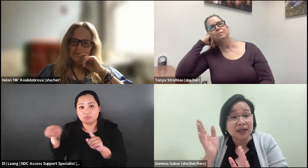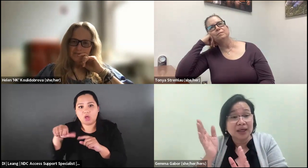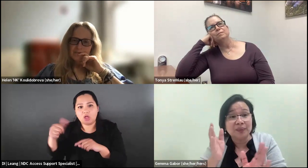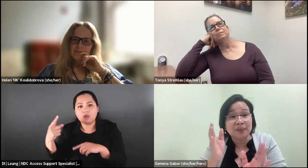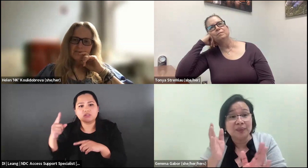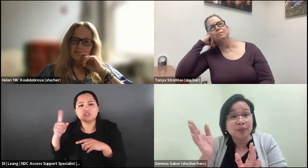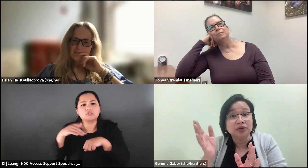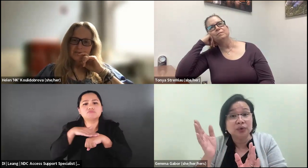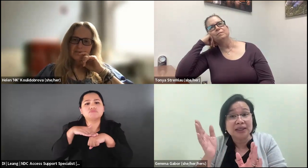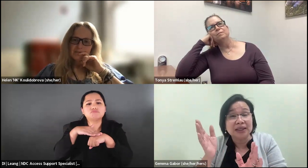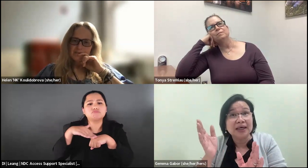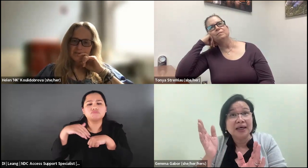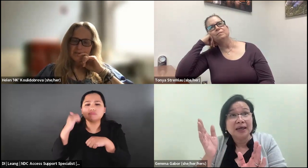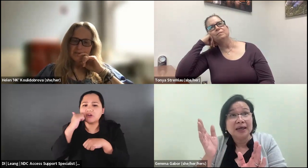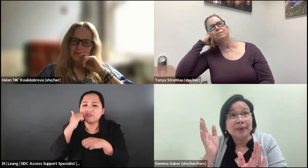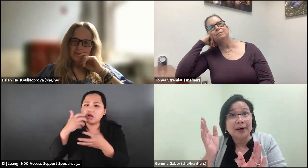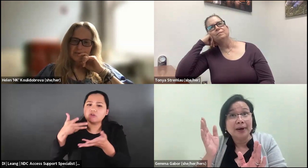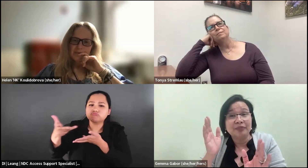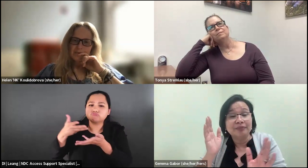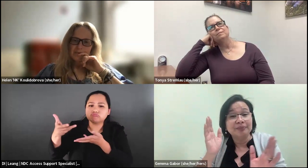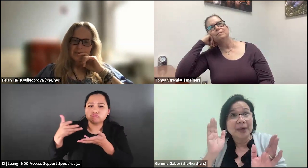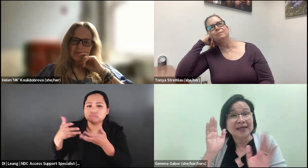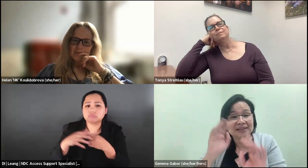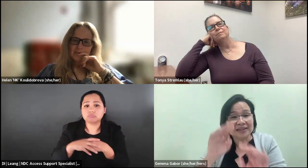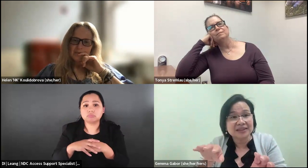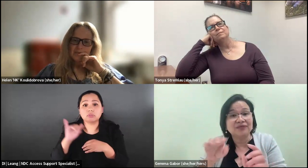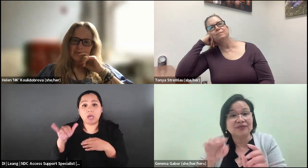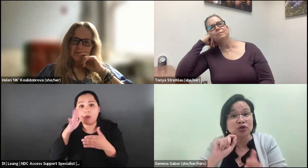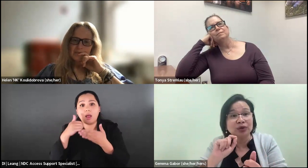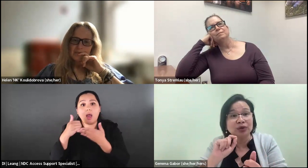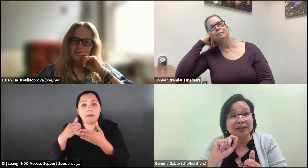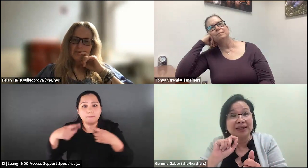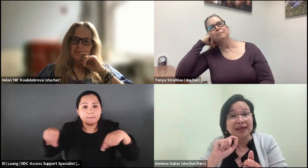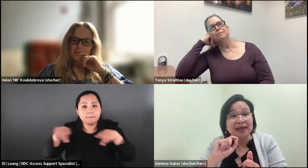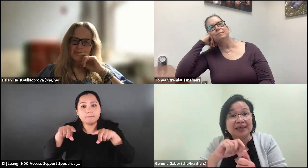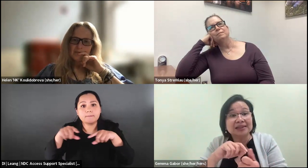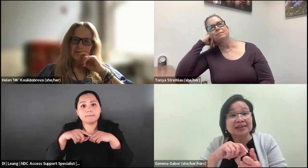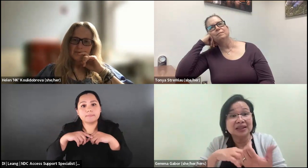so that you will be able to really assess if the student is